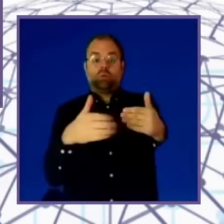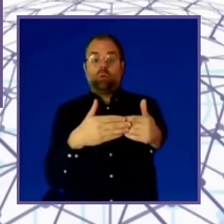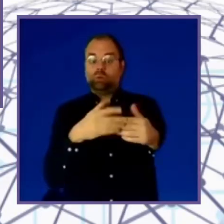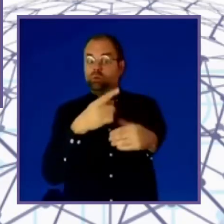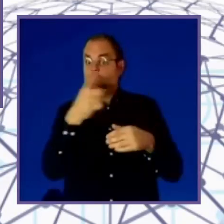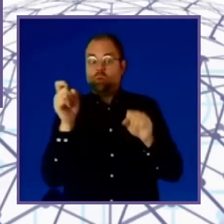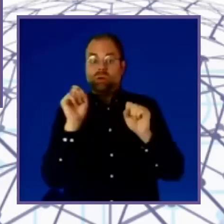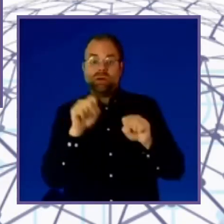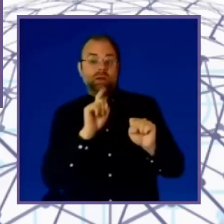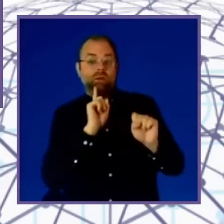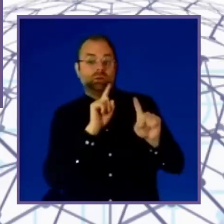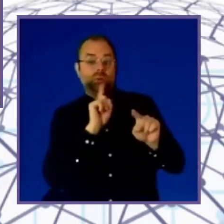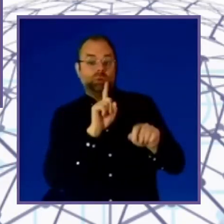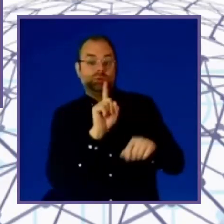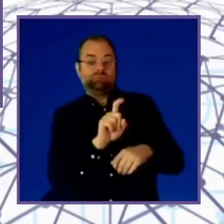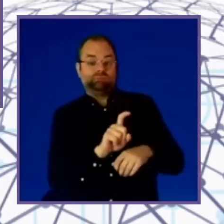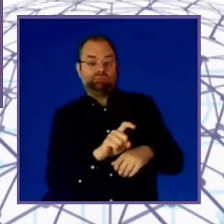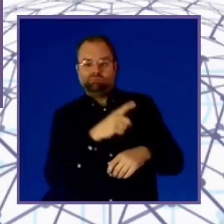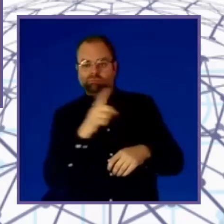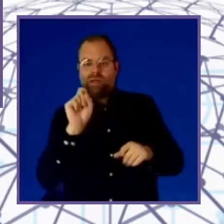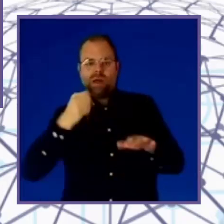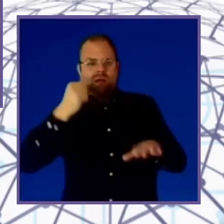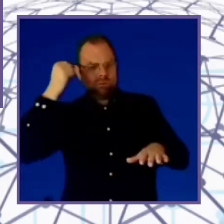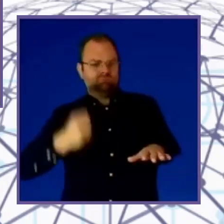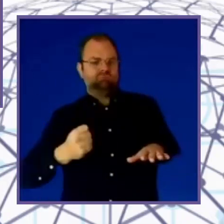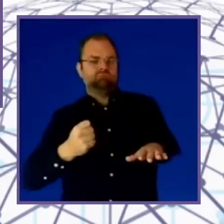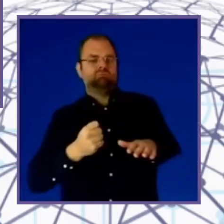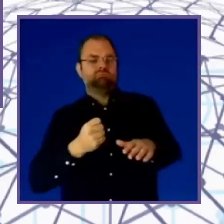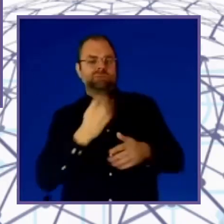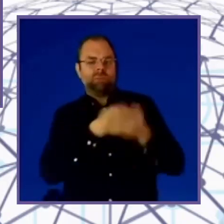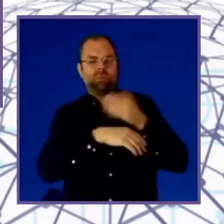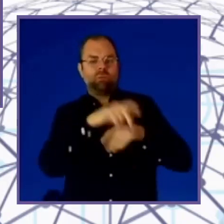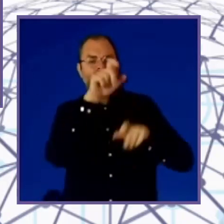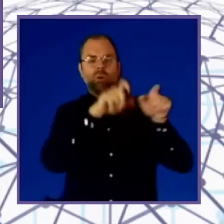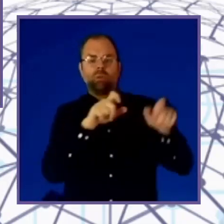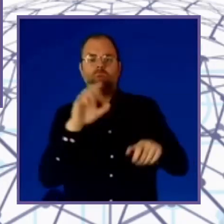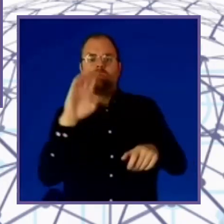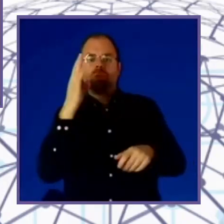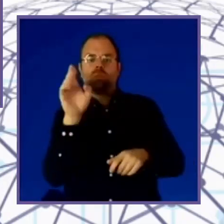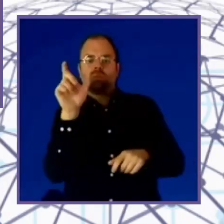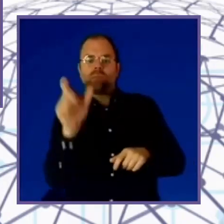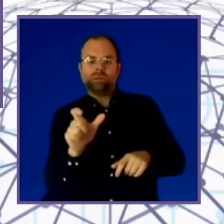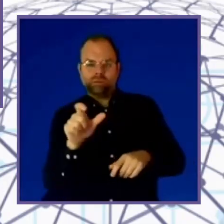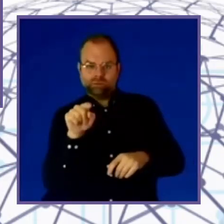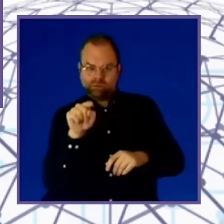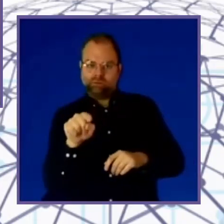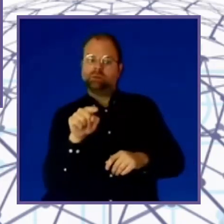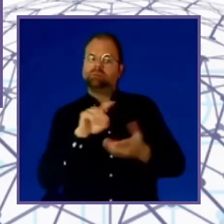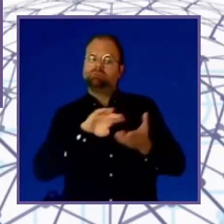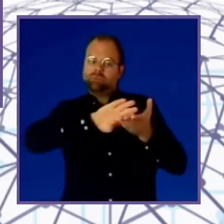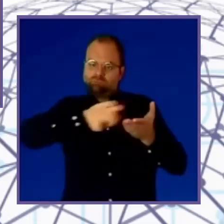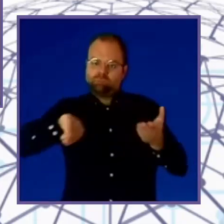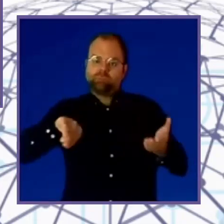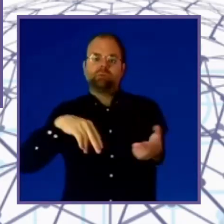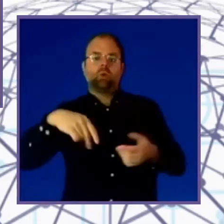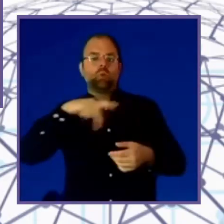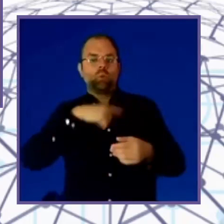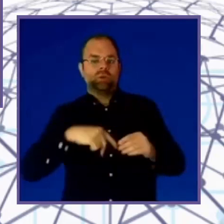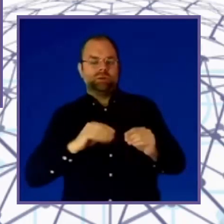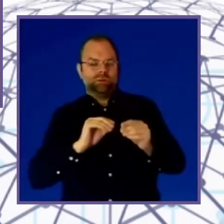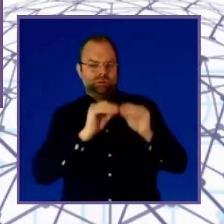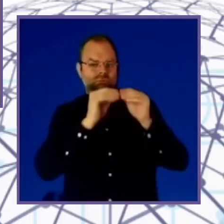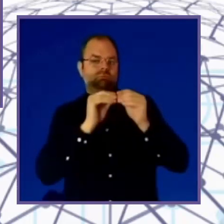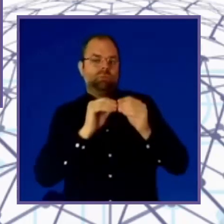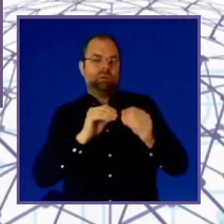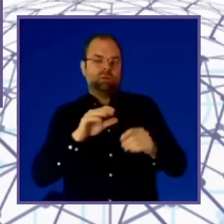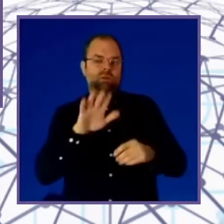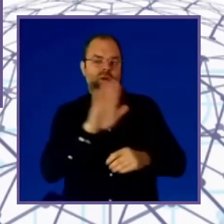employees. London is one of the greatest cities in the world with a population of 6 million people.